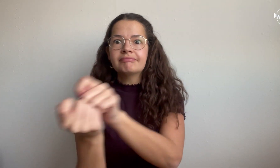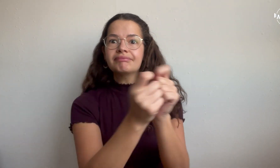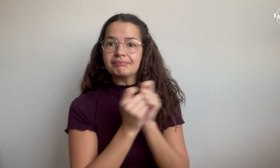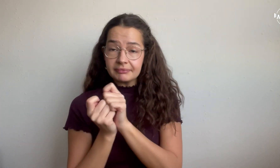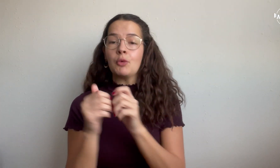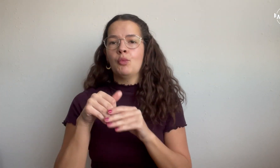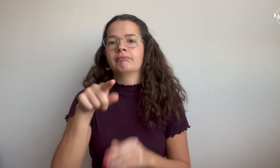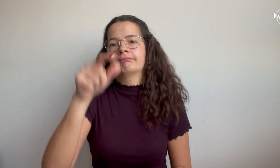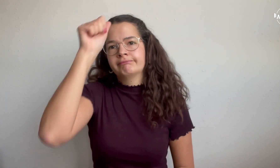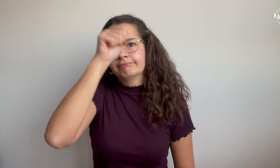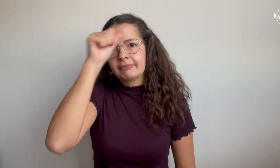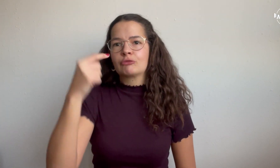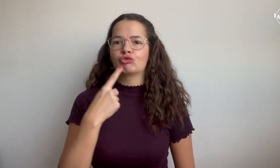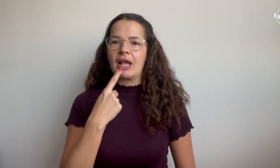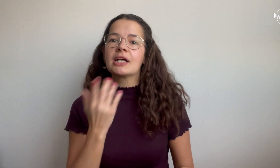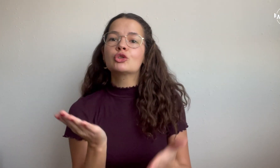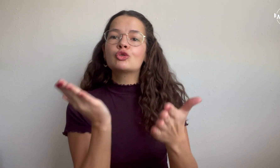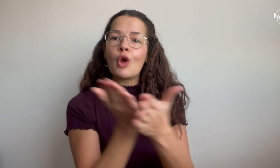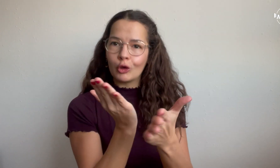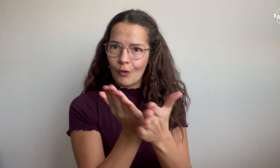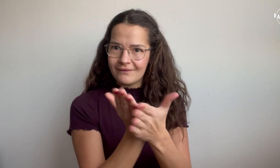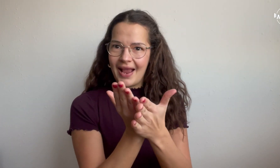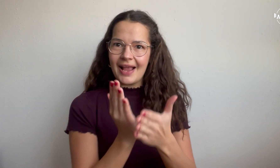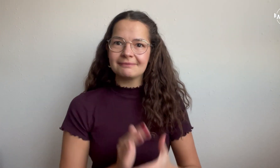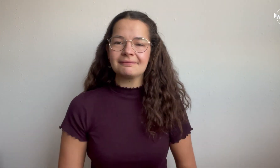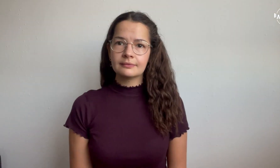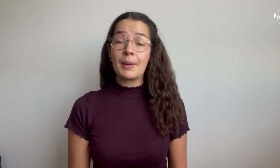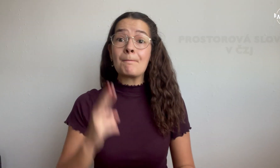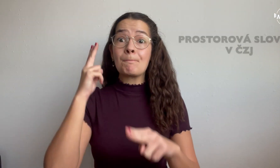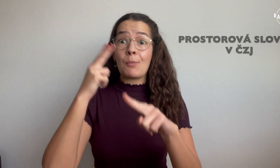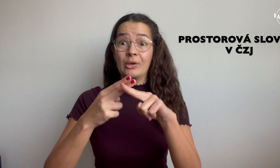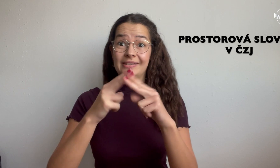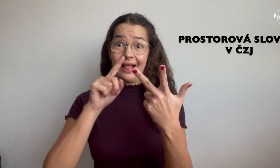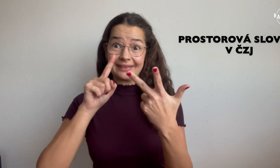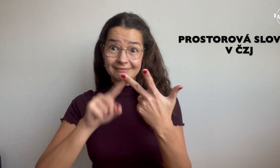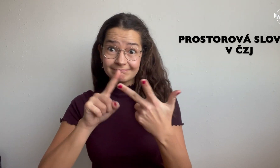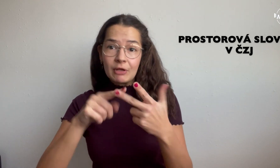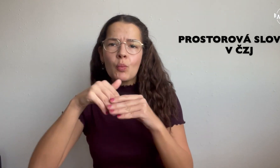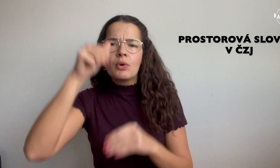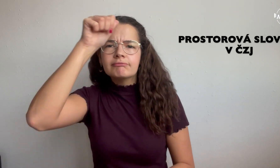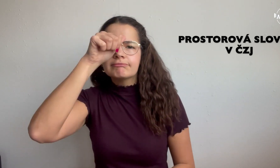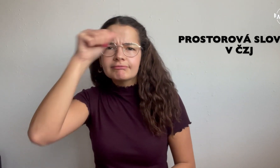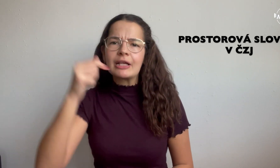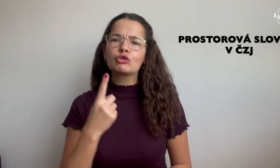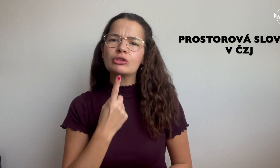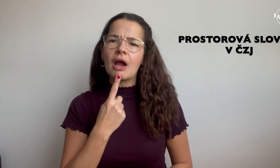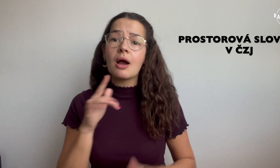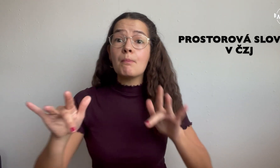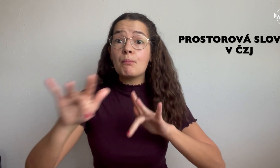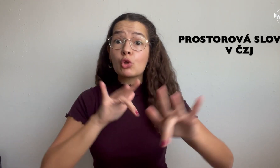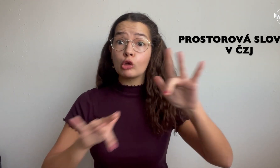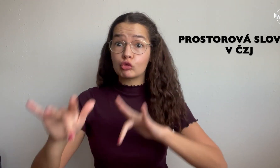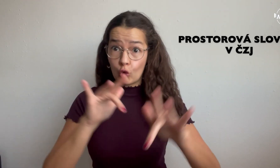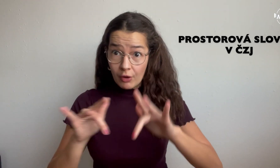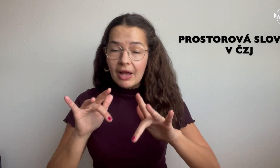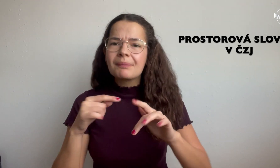The sign changes in relation to who we are talking about at the moment. These are the concordant verbs. The last category is the spatial verbs.